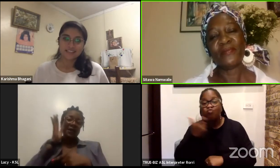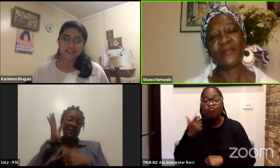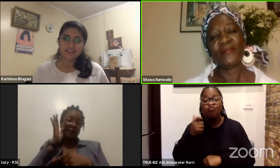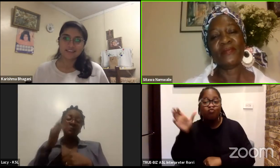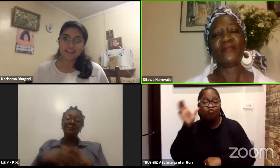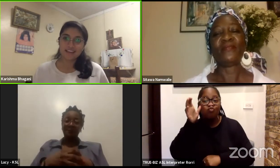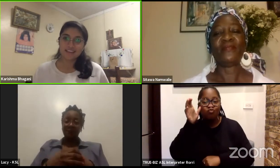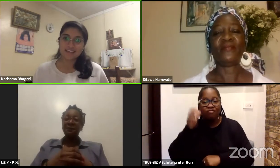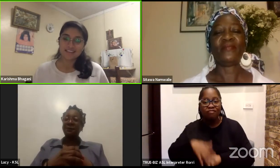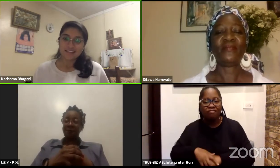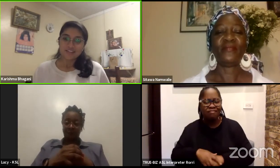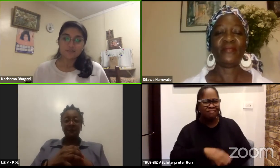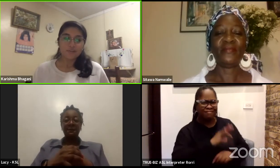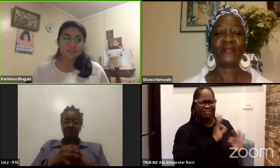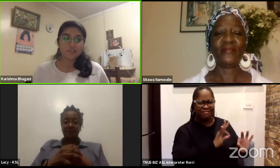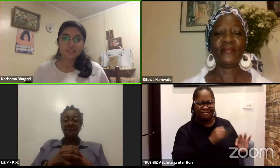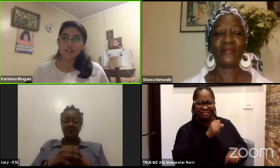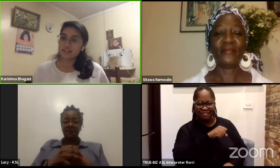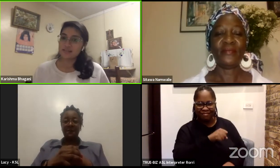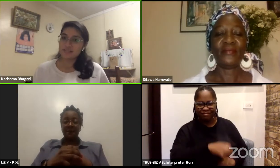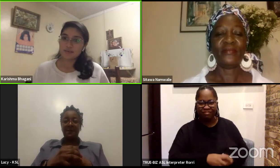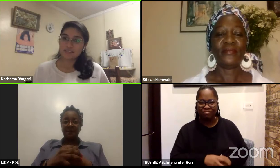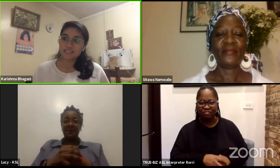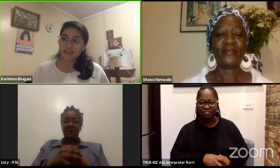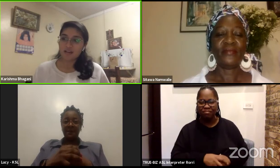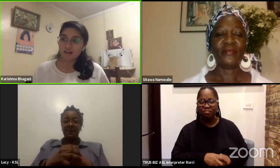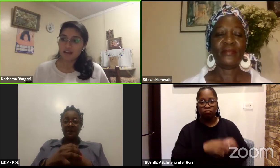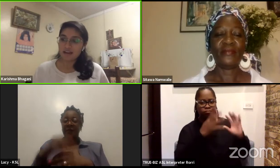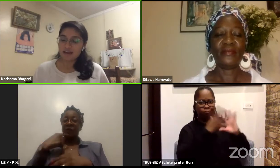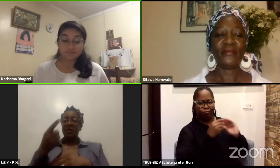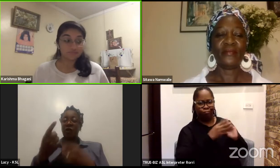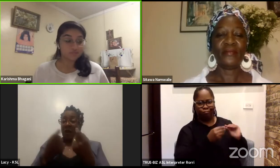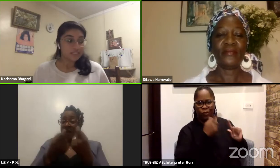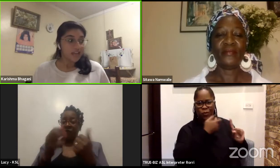Yeah, yeah. So folks, just to tell you a little bit about Sitawa,